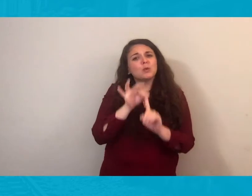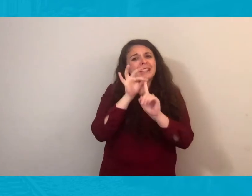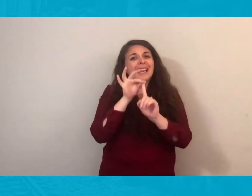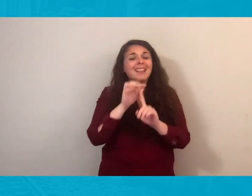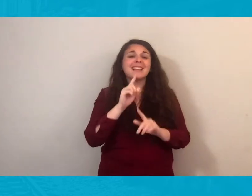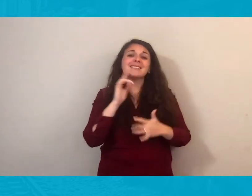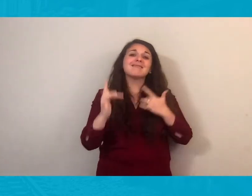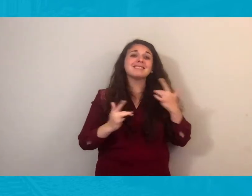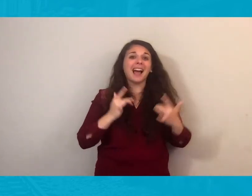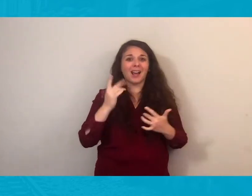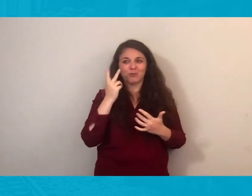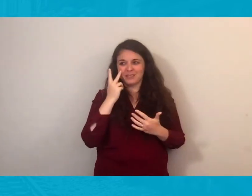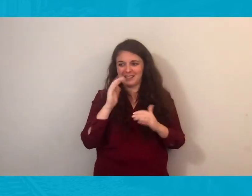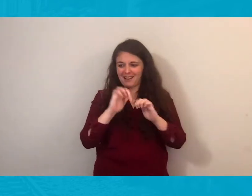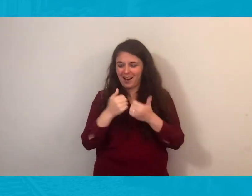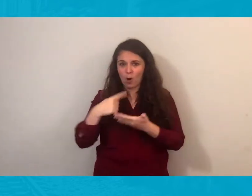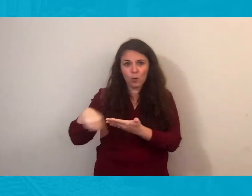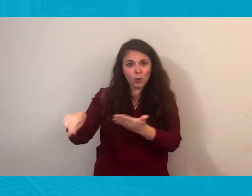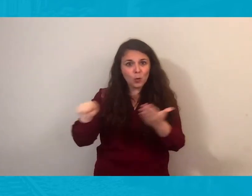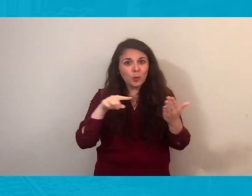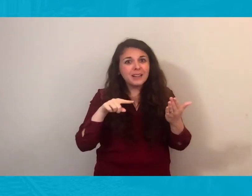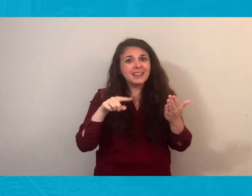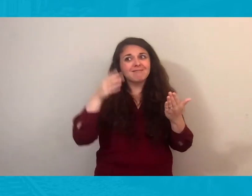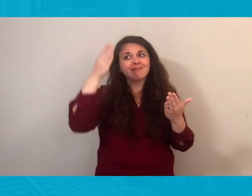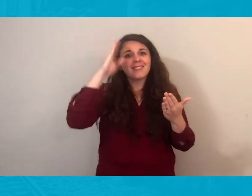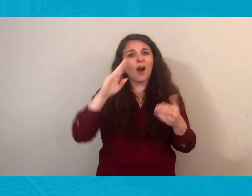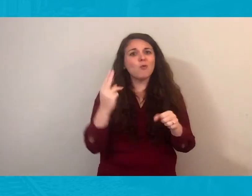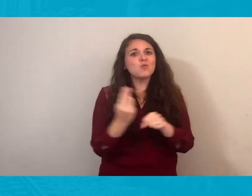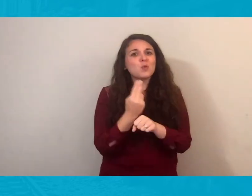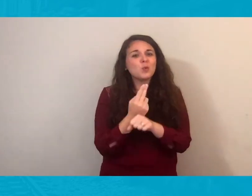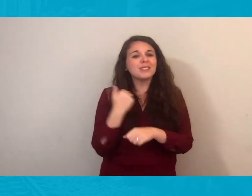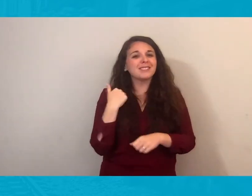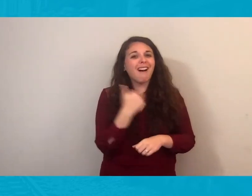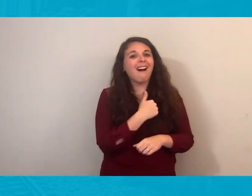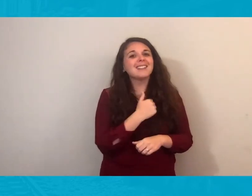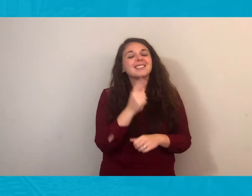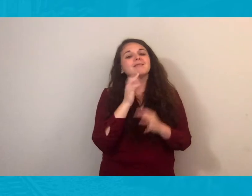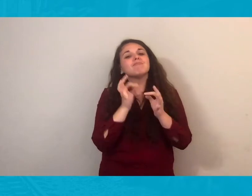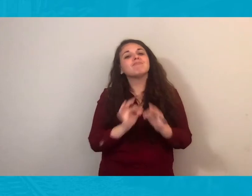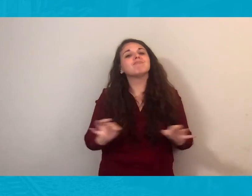and God uses that person uniquely. It's exciting to think of what we all can do here